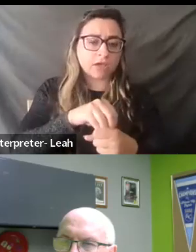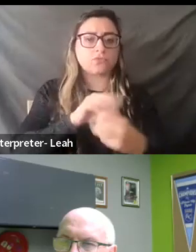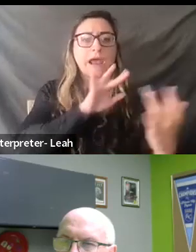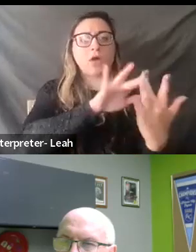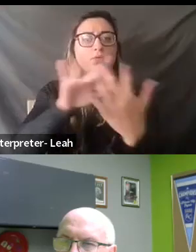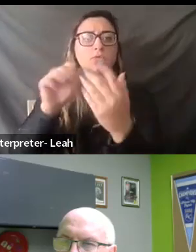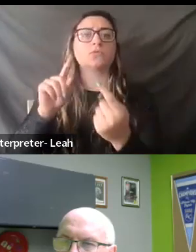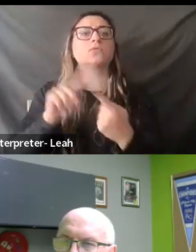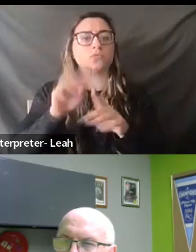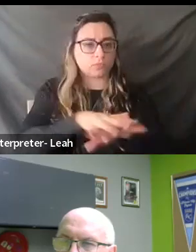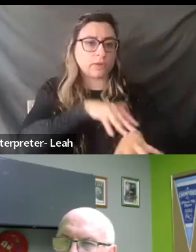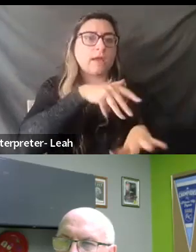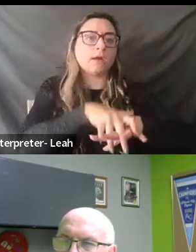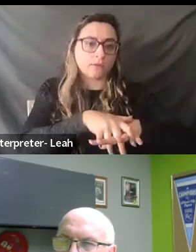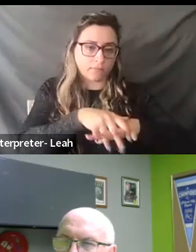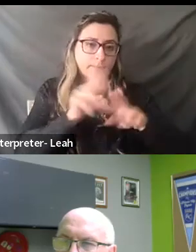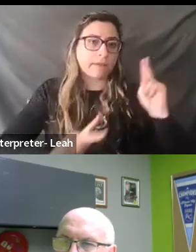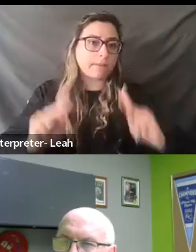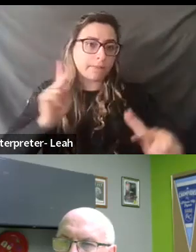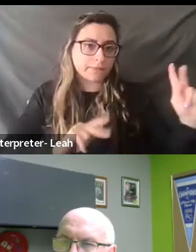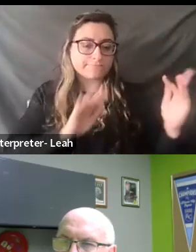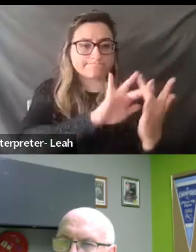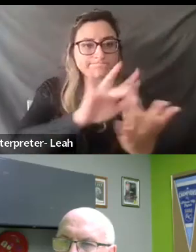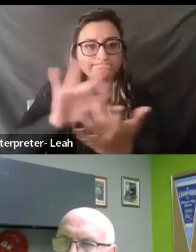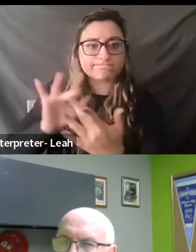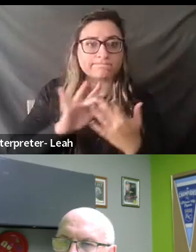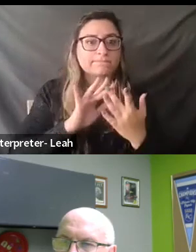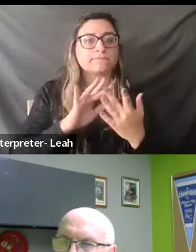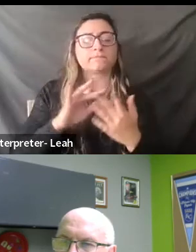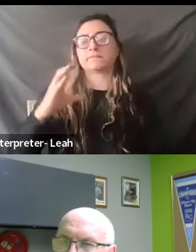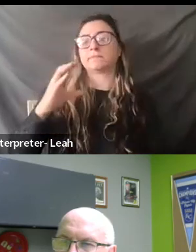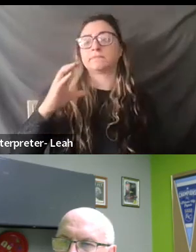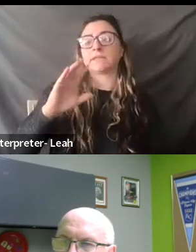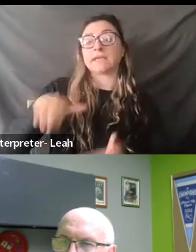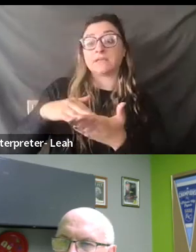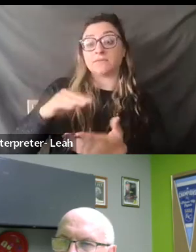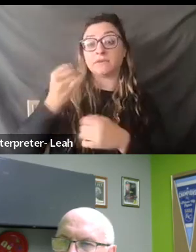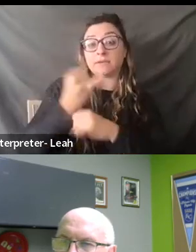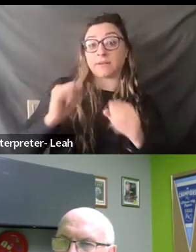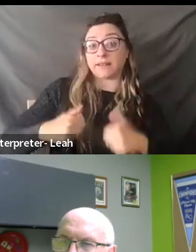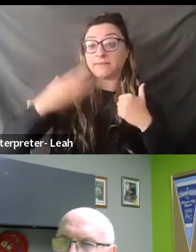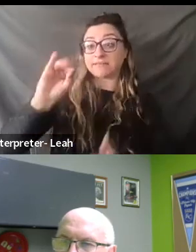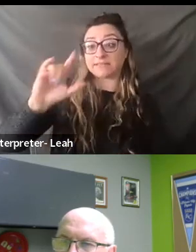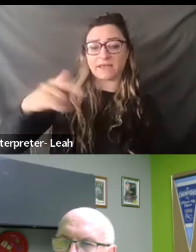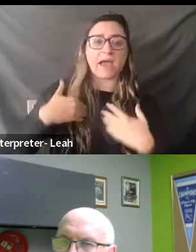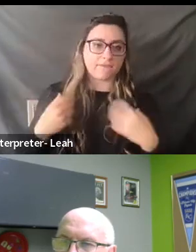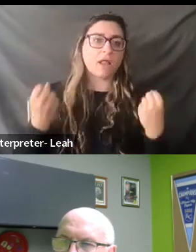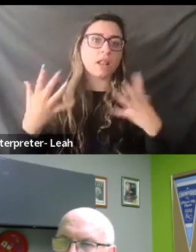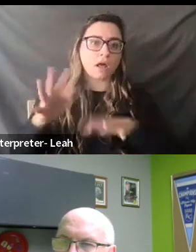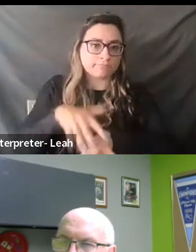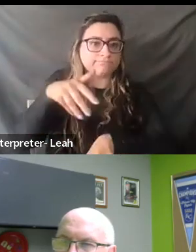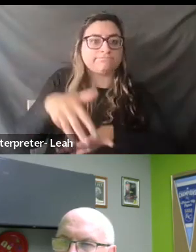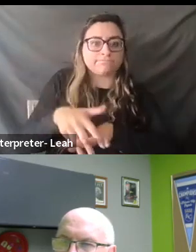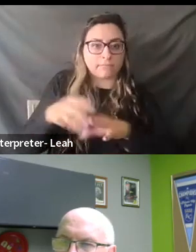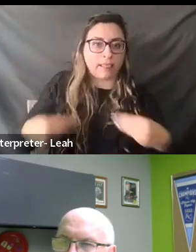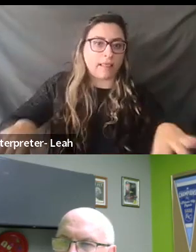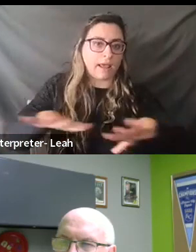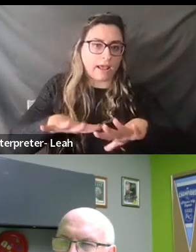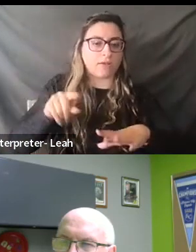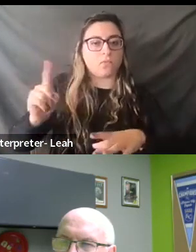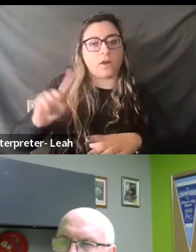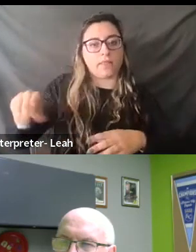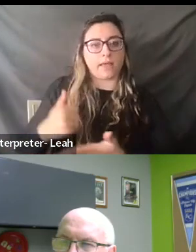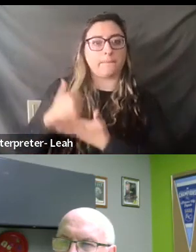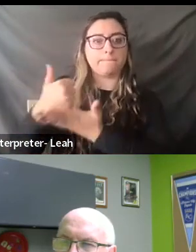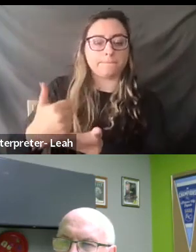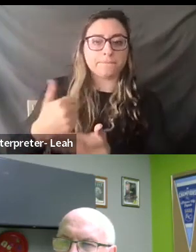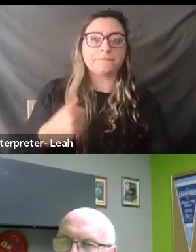And Lift in billings, Montana.